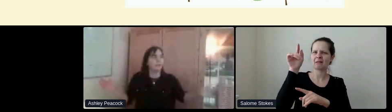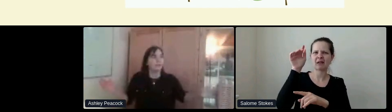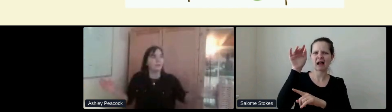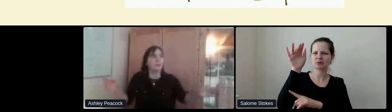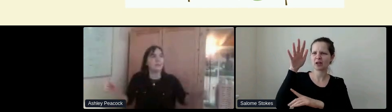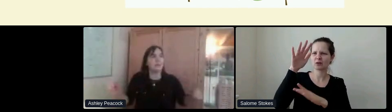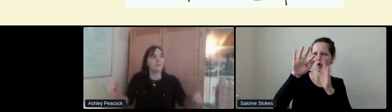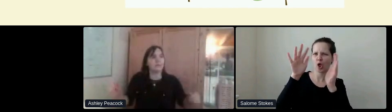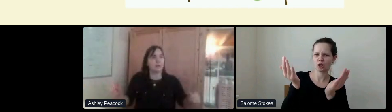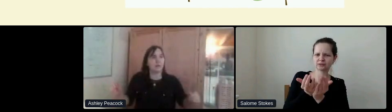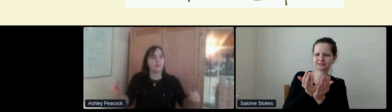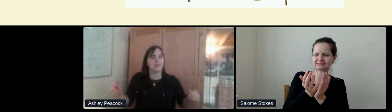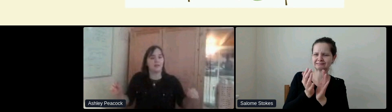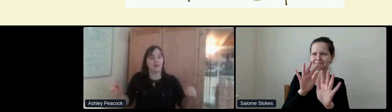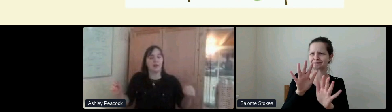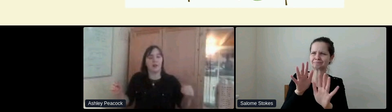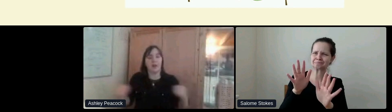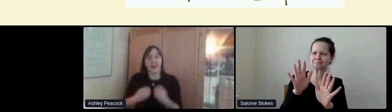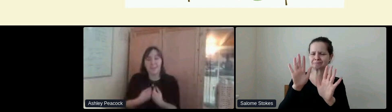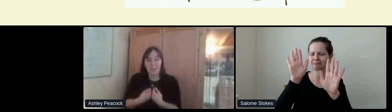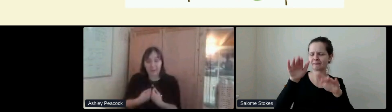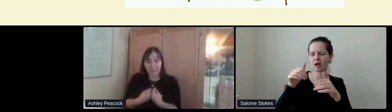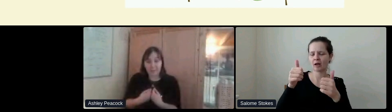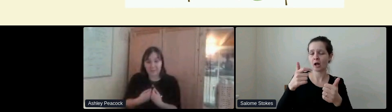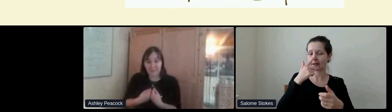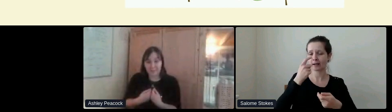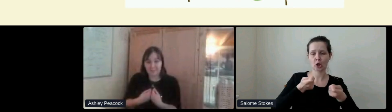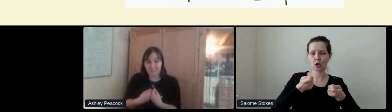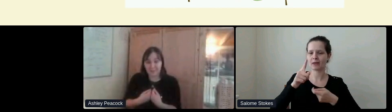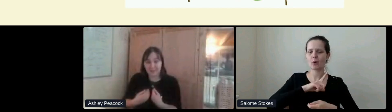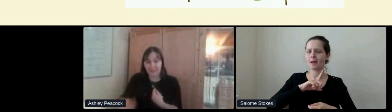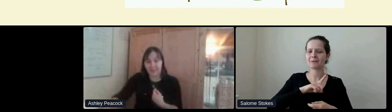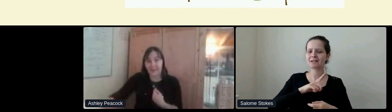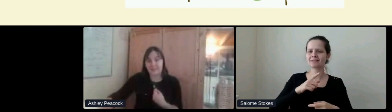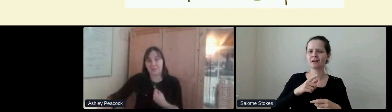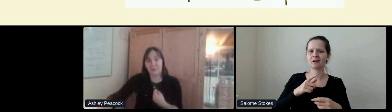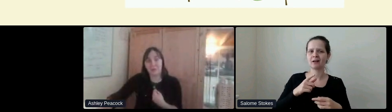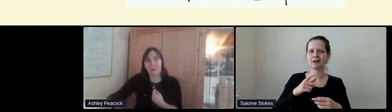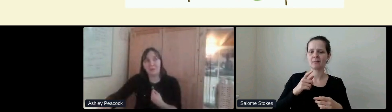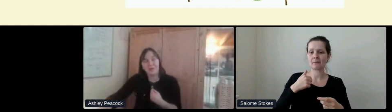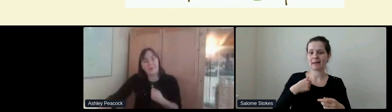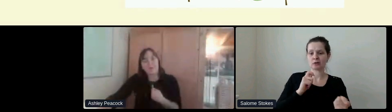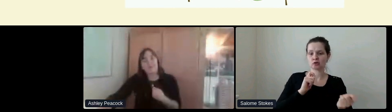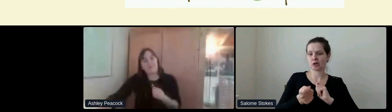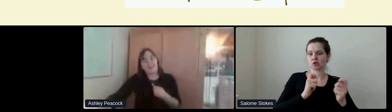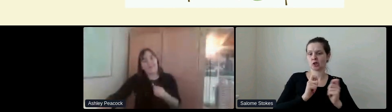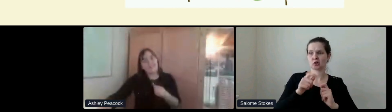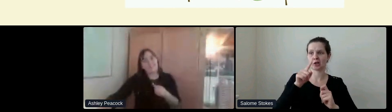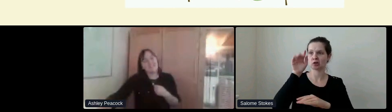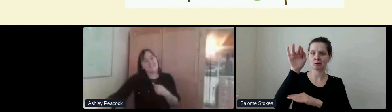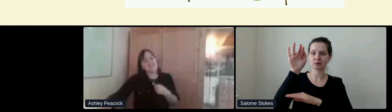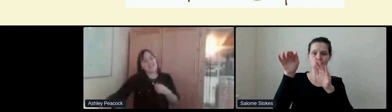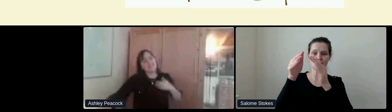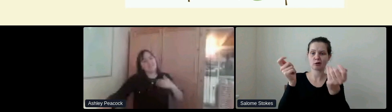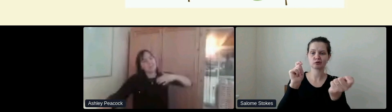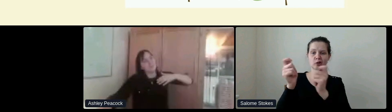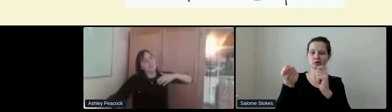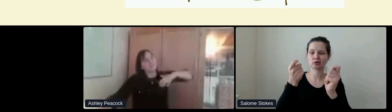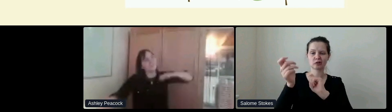but that might be because I'm quite unpredictable. When public transport can